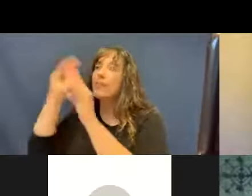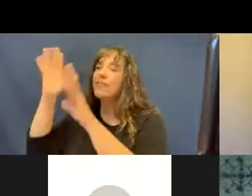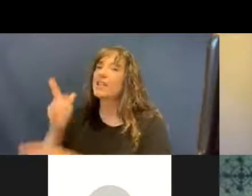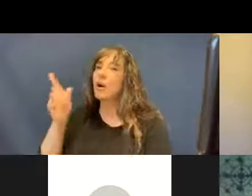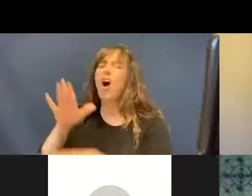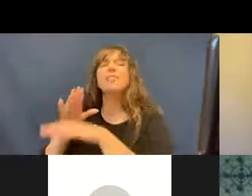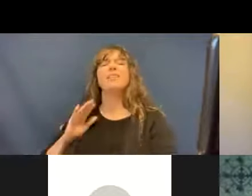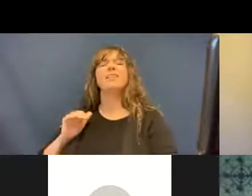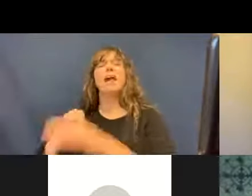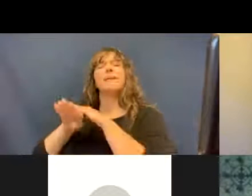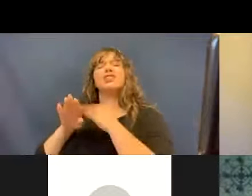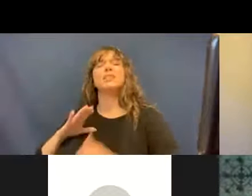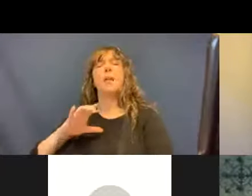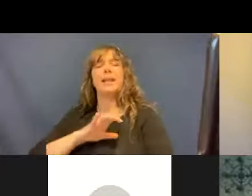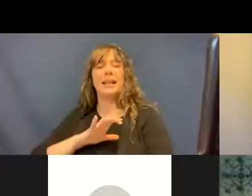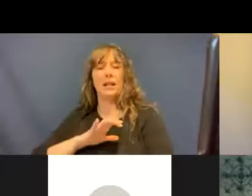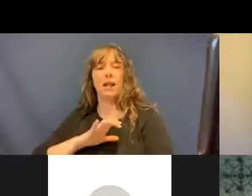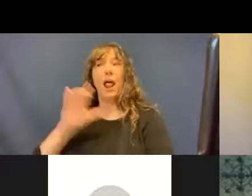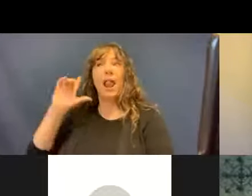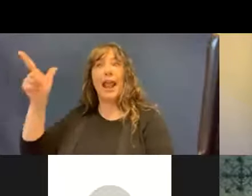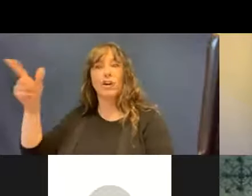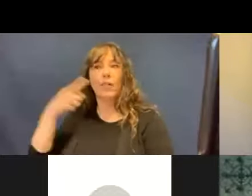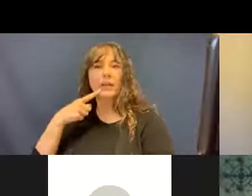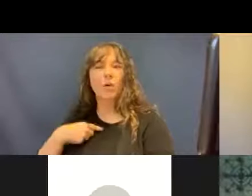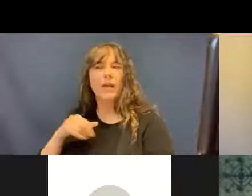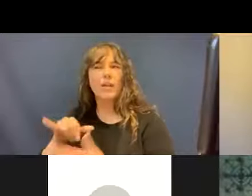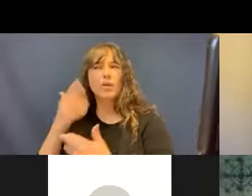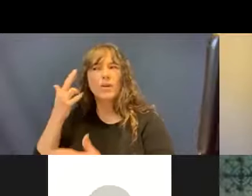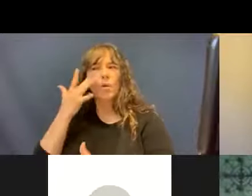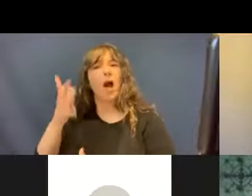committee, they told me that the reason that I was admitted I mean, I met the criteria,